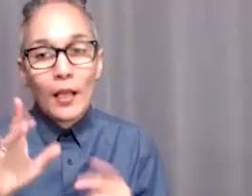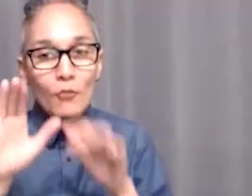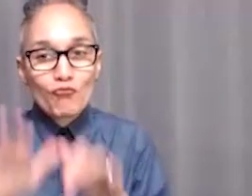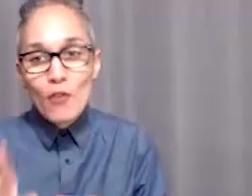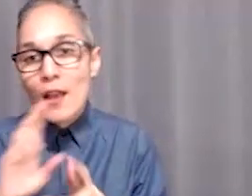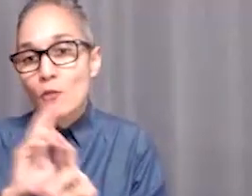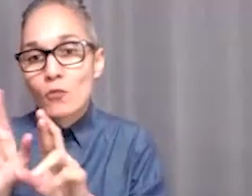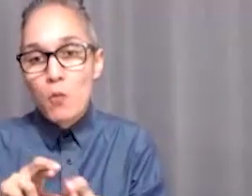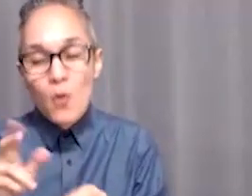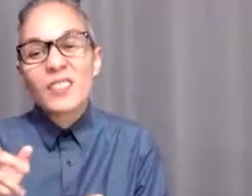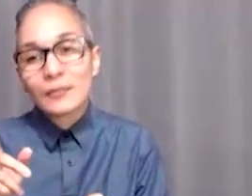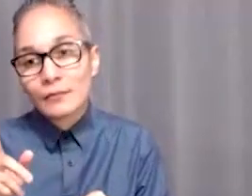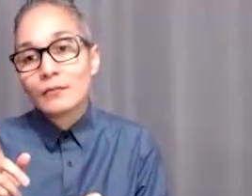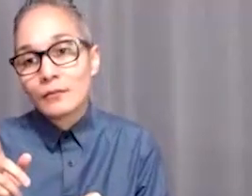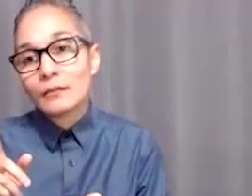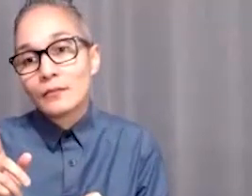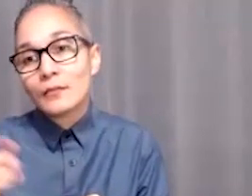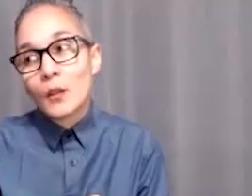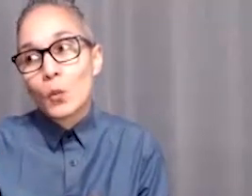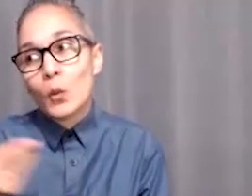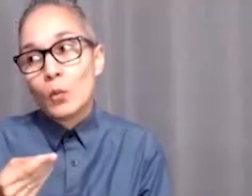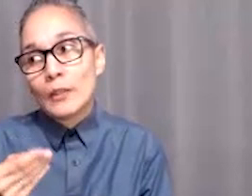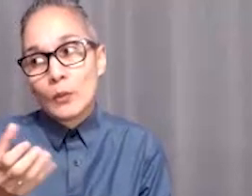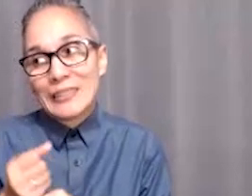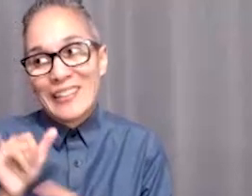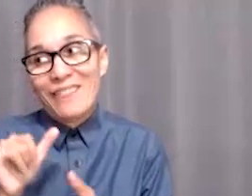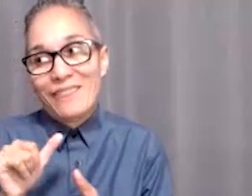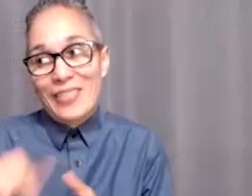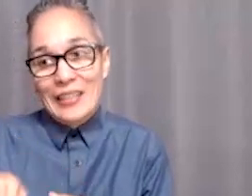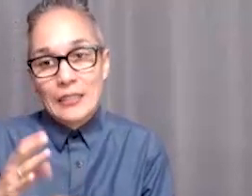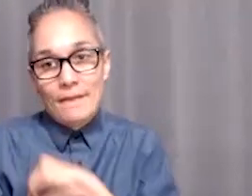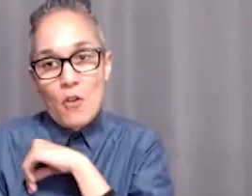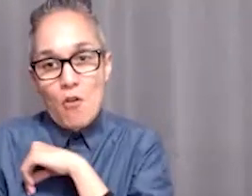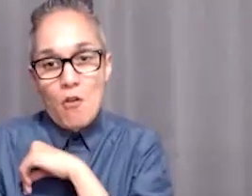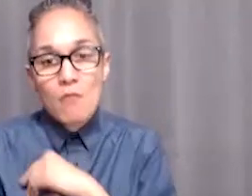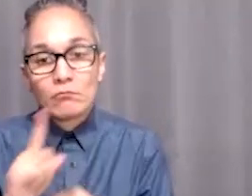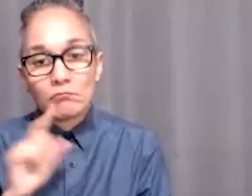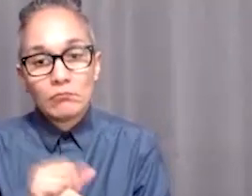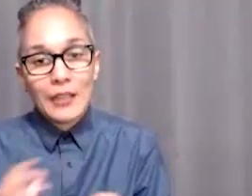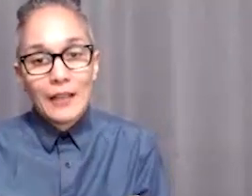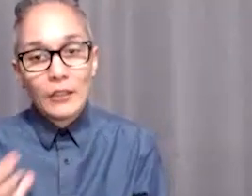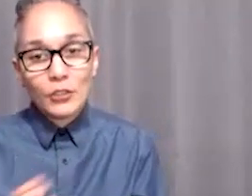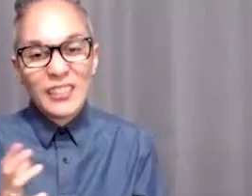We expect that we're going to get the report in the fall that will, you know, officially, formally say that.